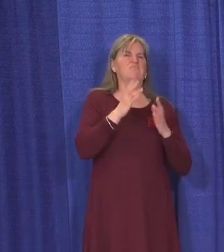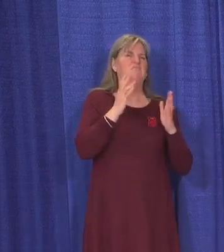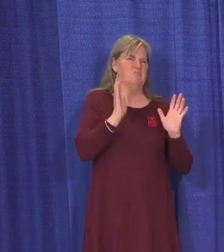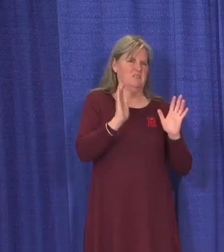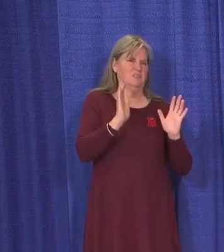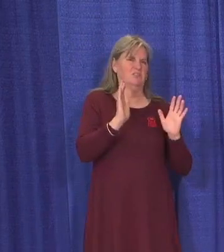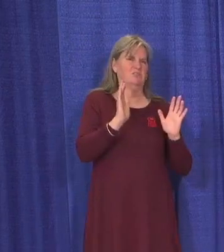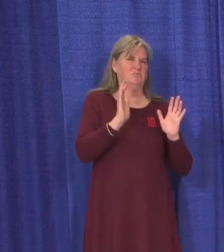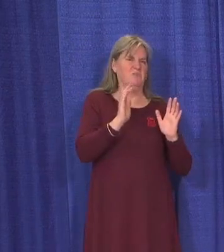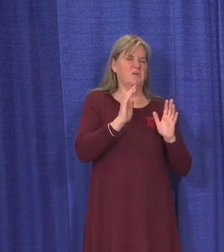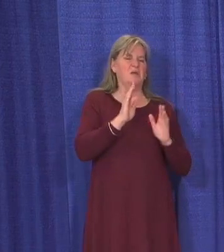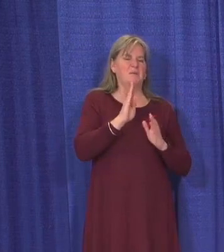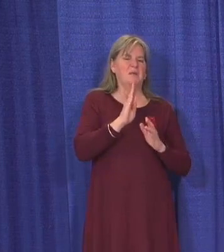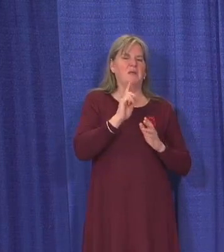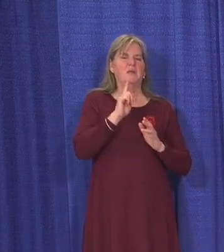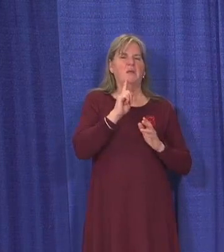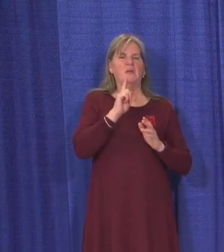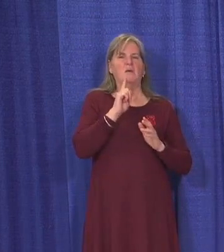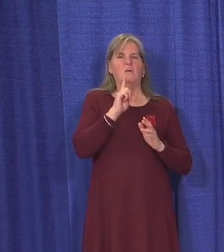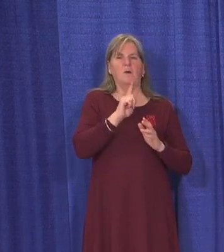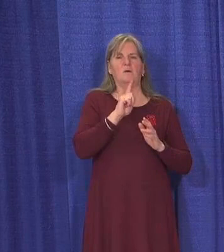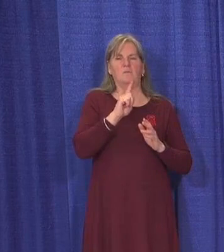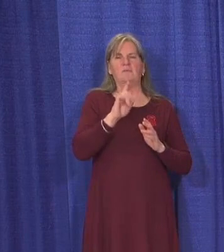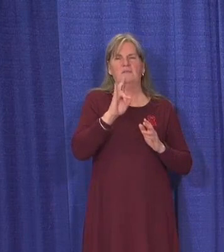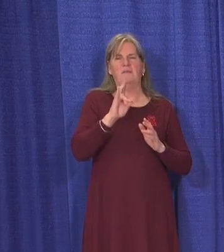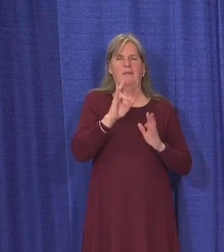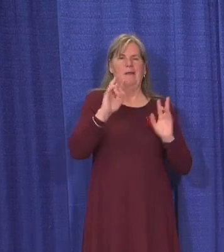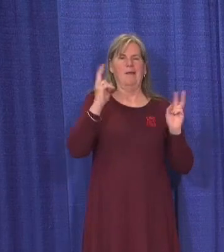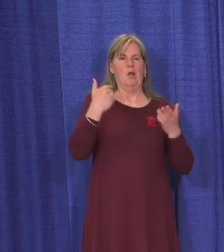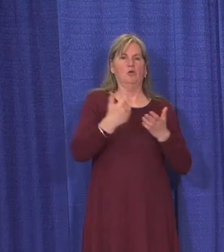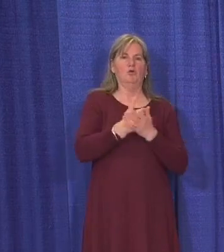variants, the particularly